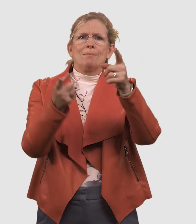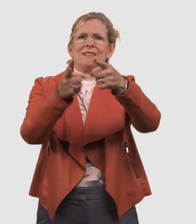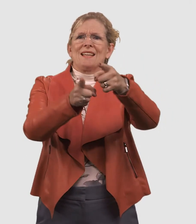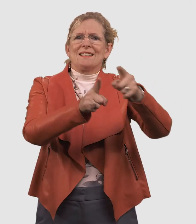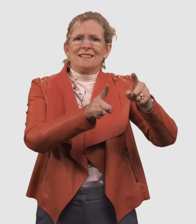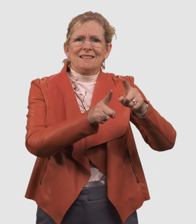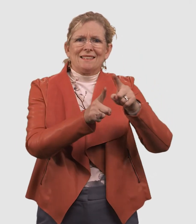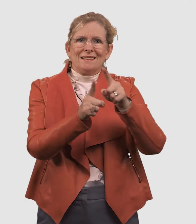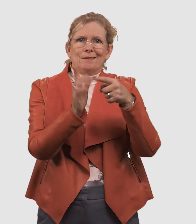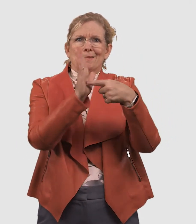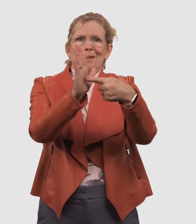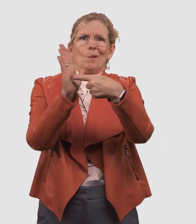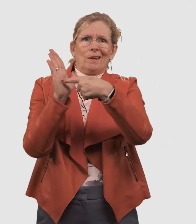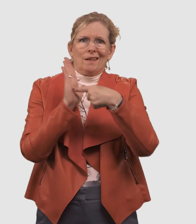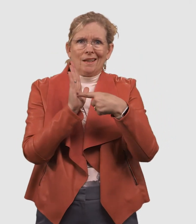and circumstances dictated.